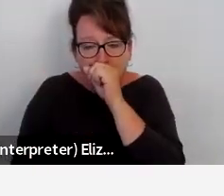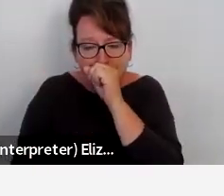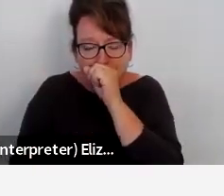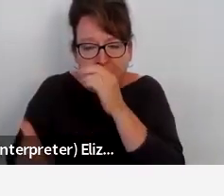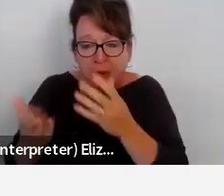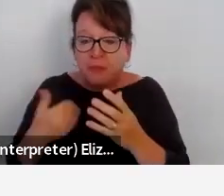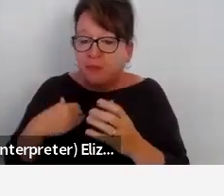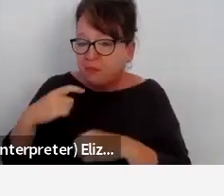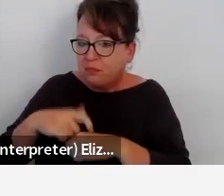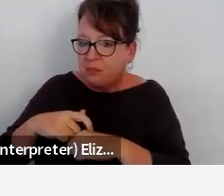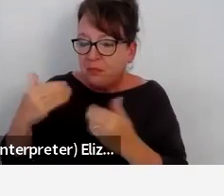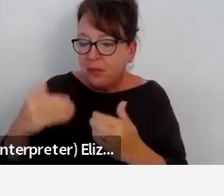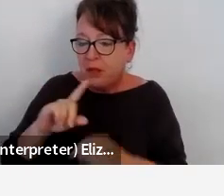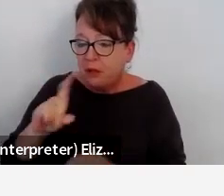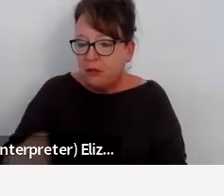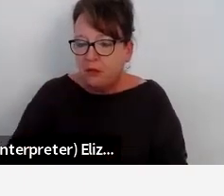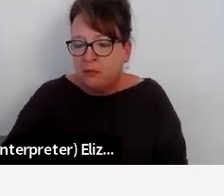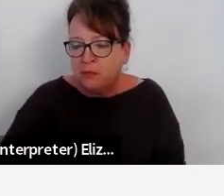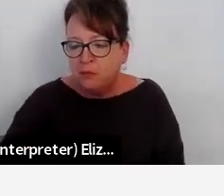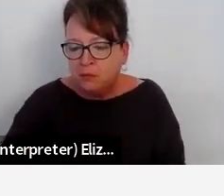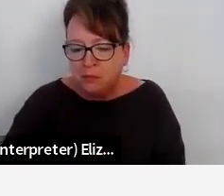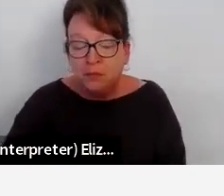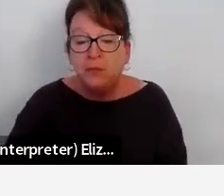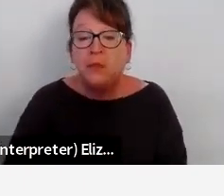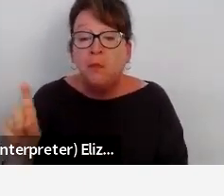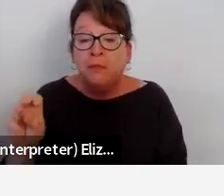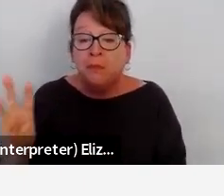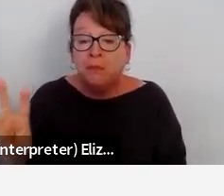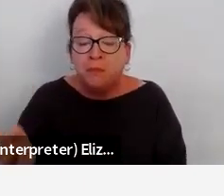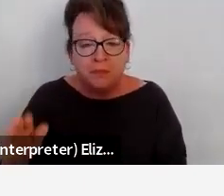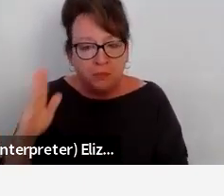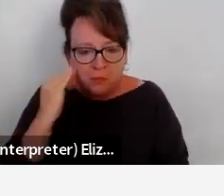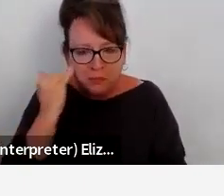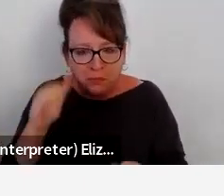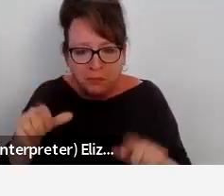deploying technology. So I hope that helps. They're independent. You do not need one in